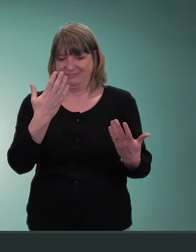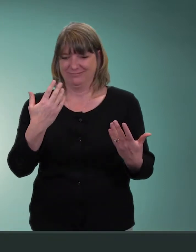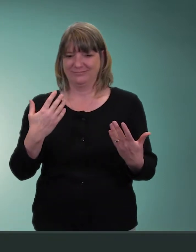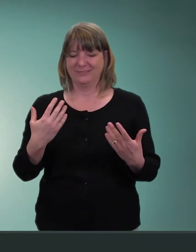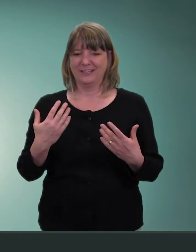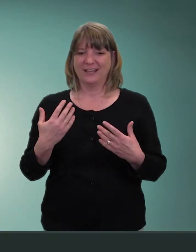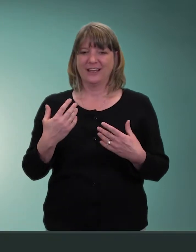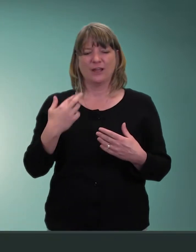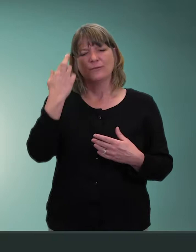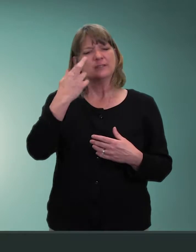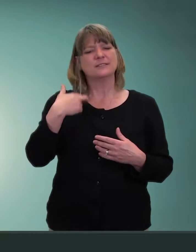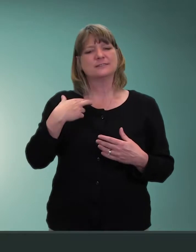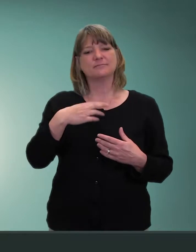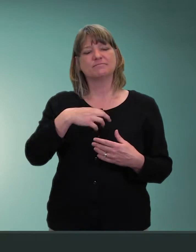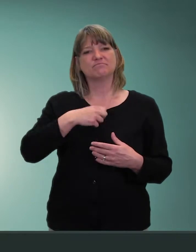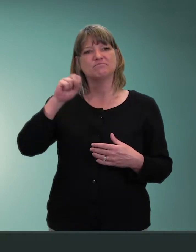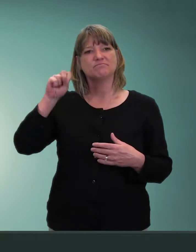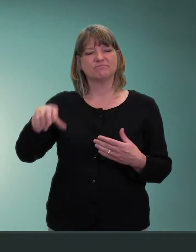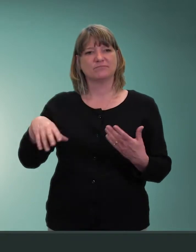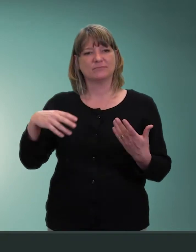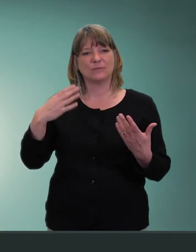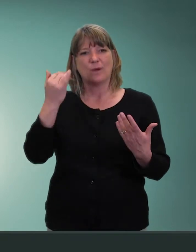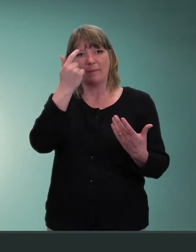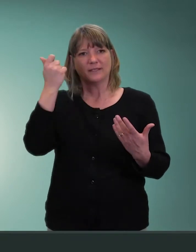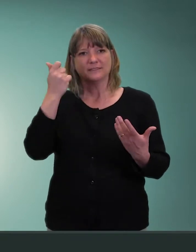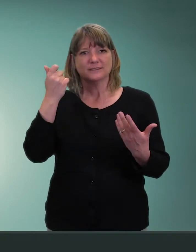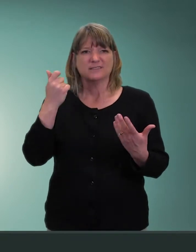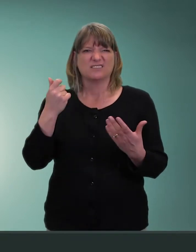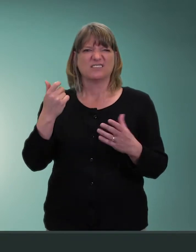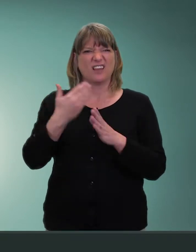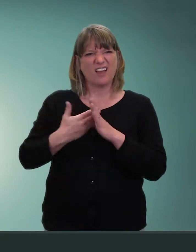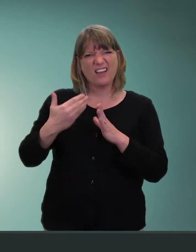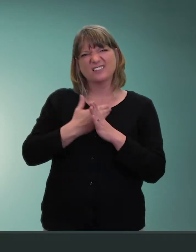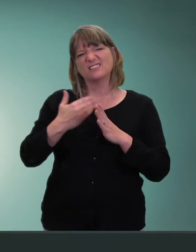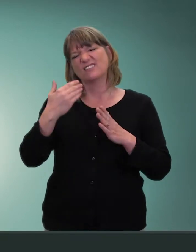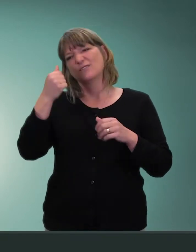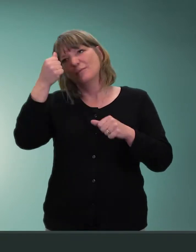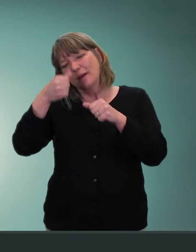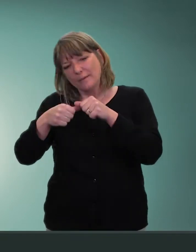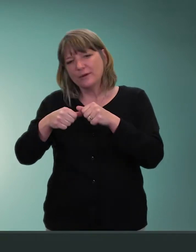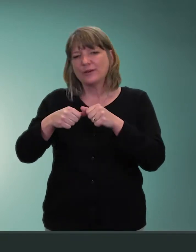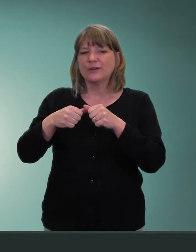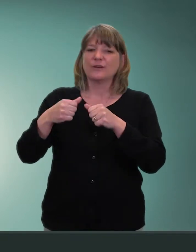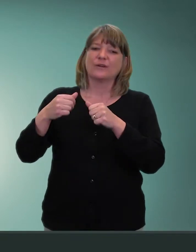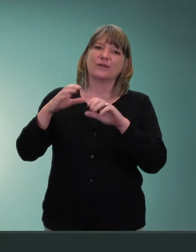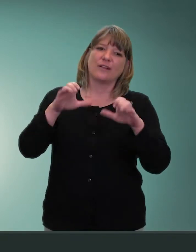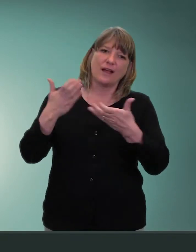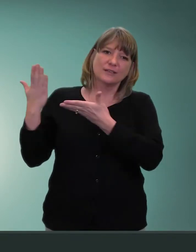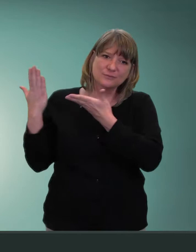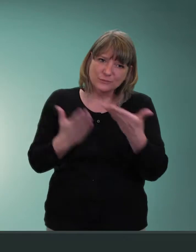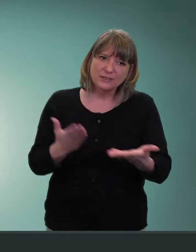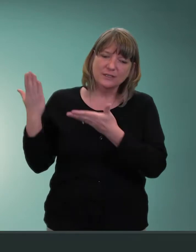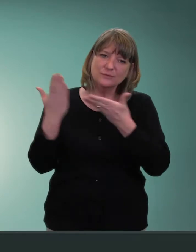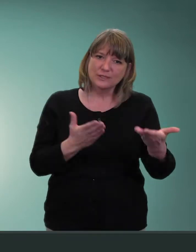and then I think the reason why I don't use it anymore is because it was kind of a hassle to remember to have to bring it to class,